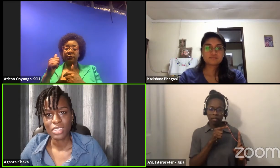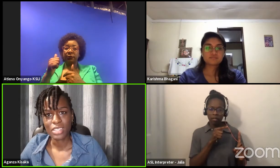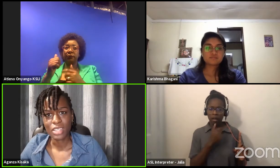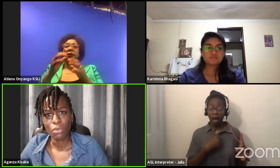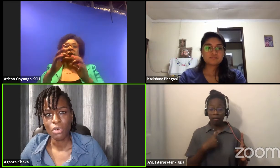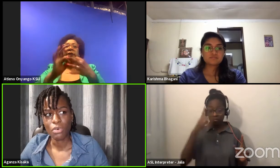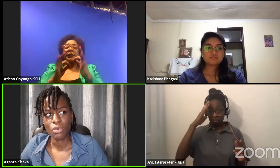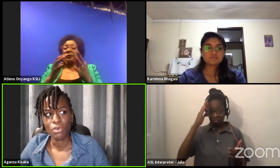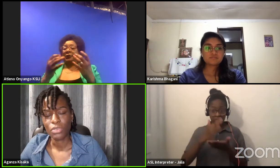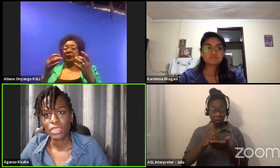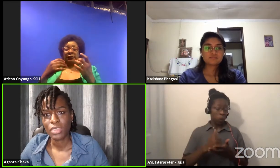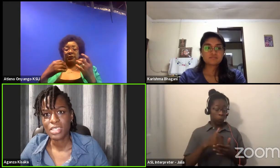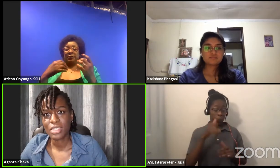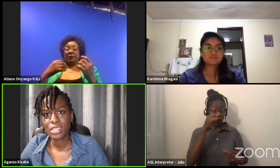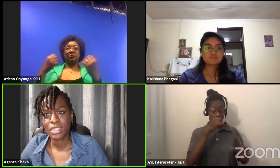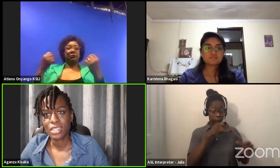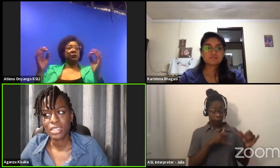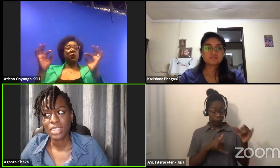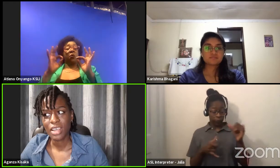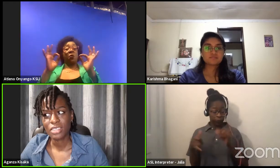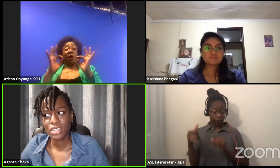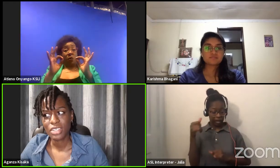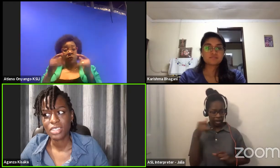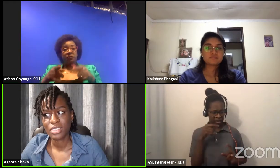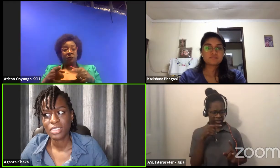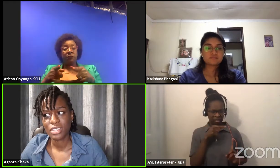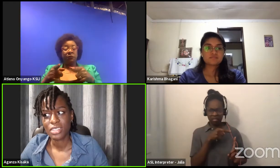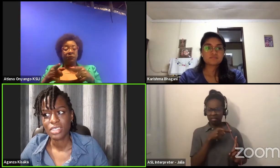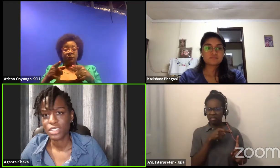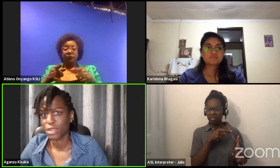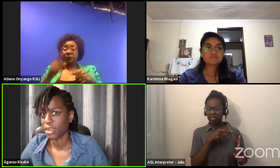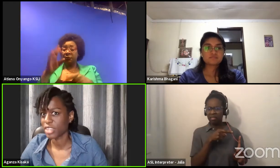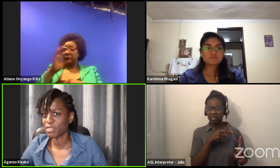'cause it was like, Whoa, this character is controversial,